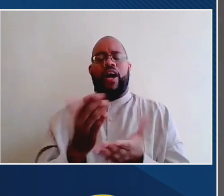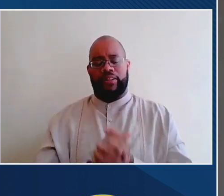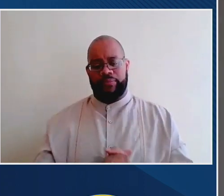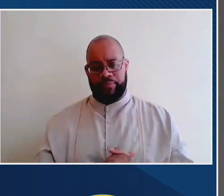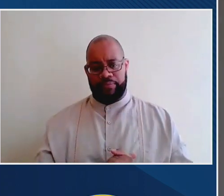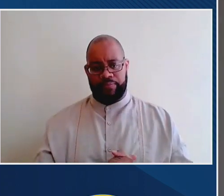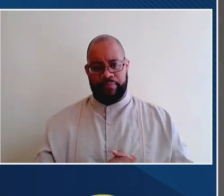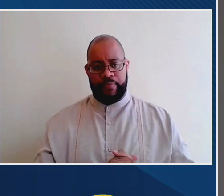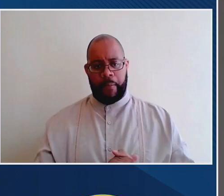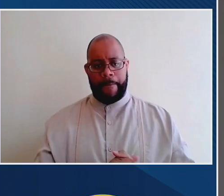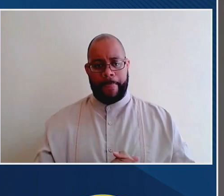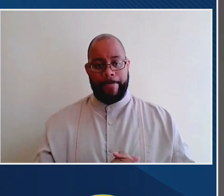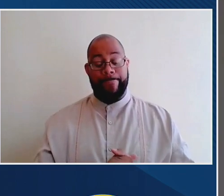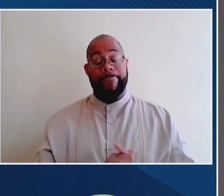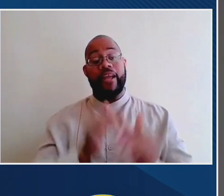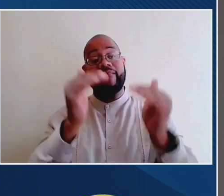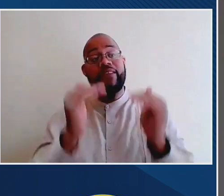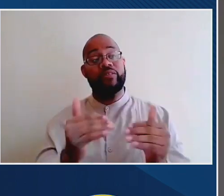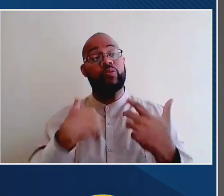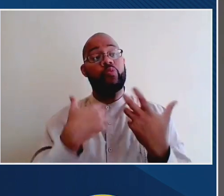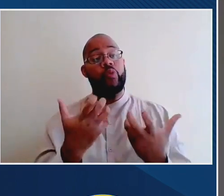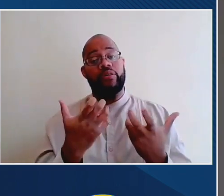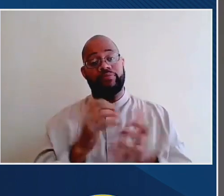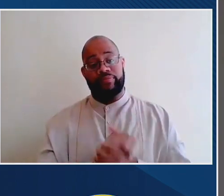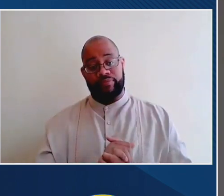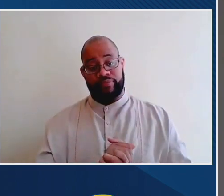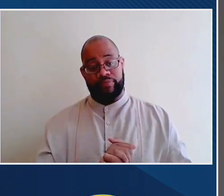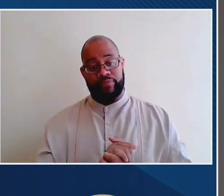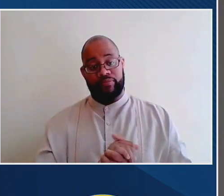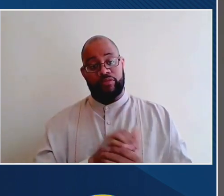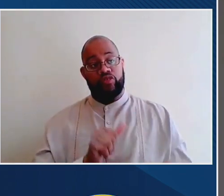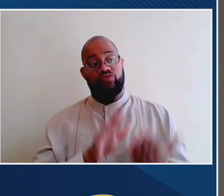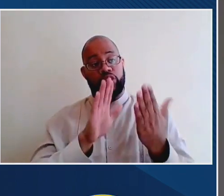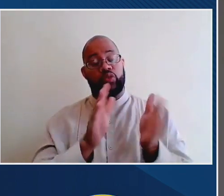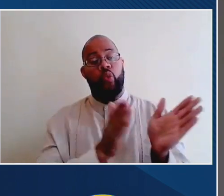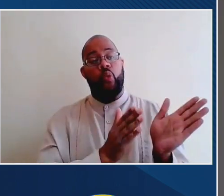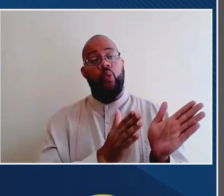Next, we would like to address the organizational protocols.